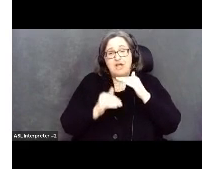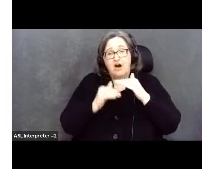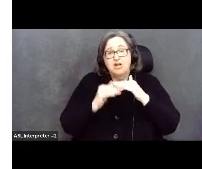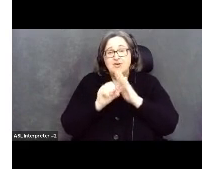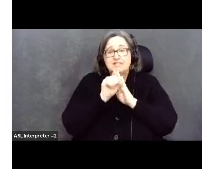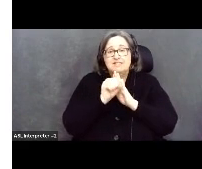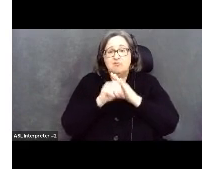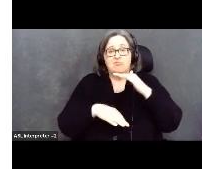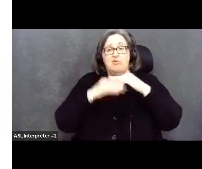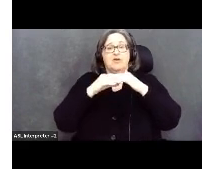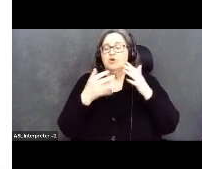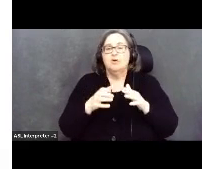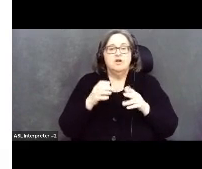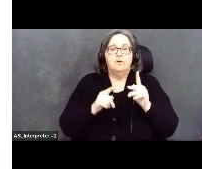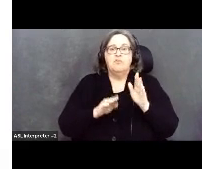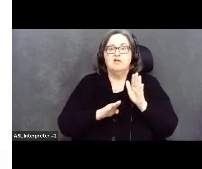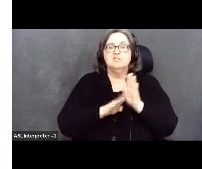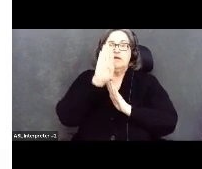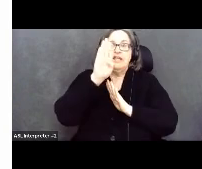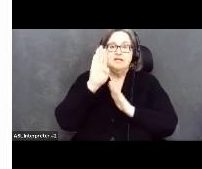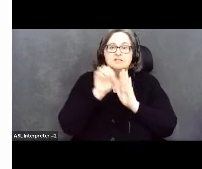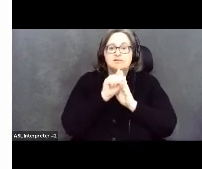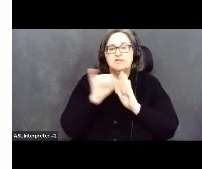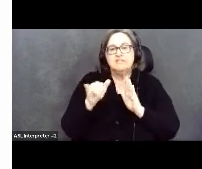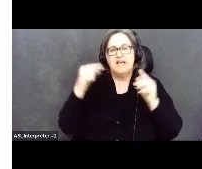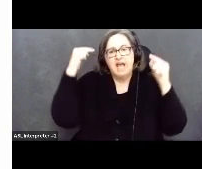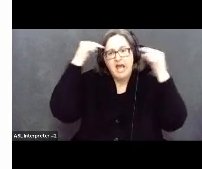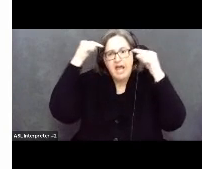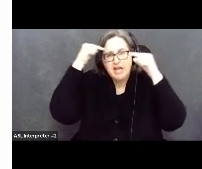want students to start spiking symptoms, such as headache or cognitive fatigue.